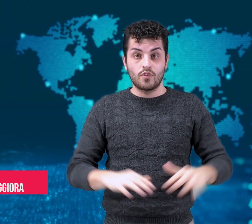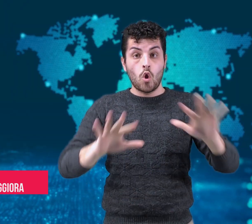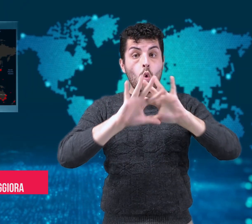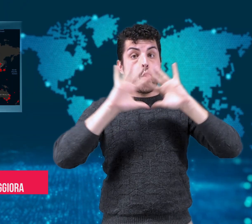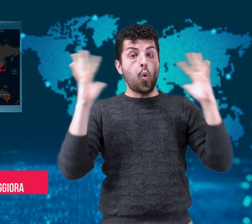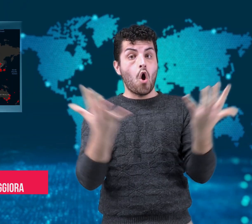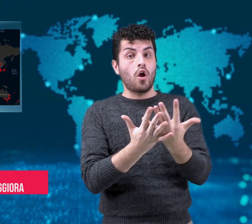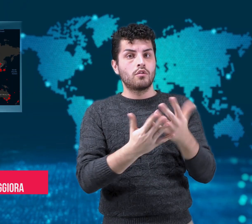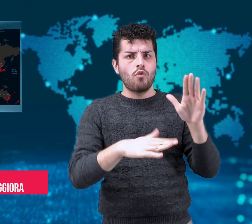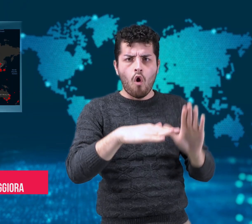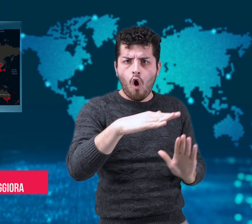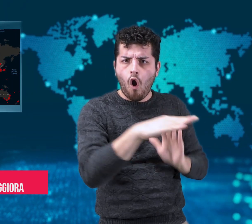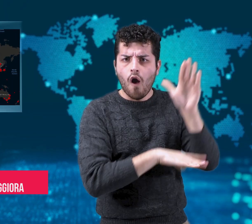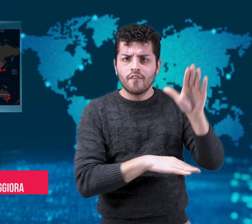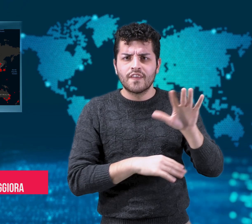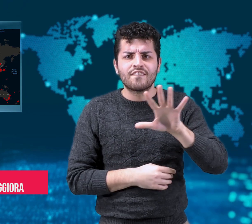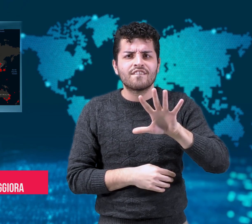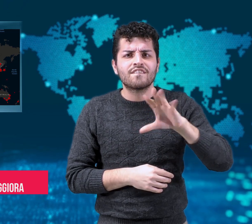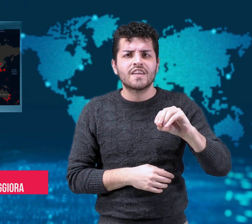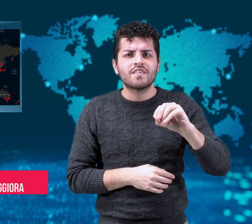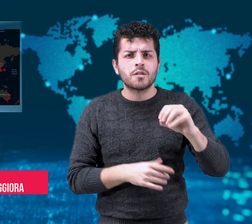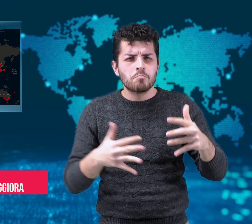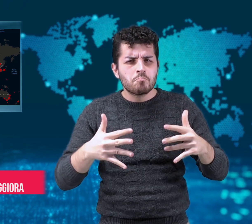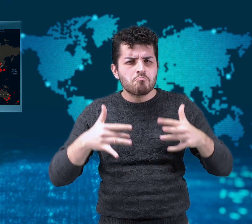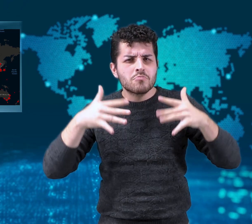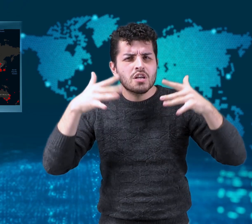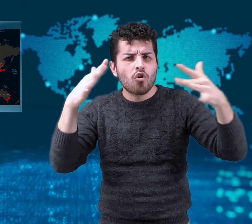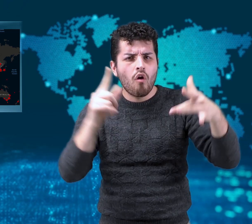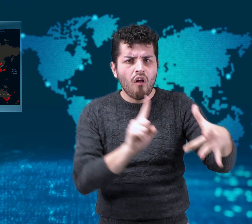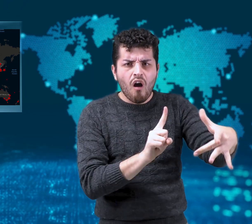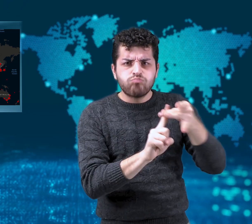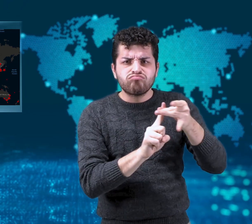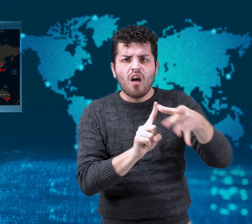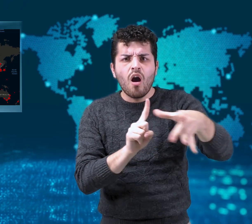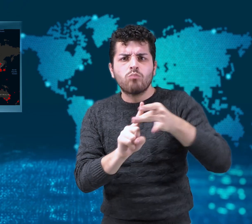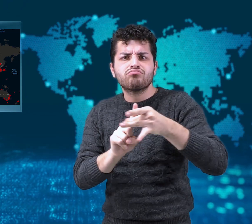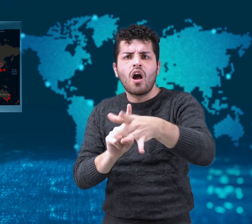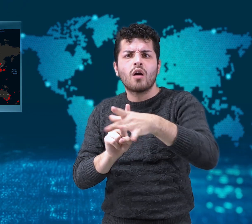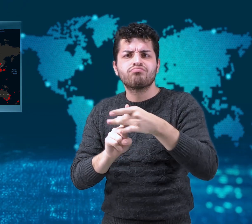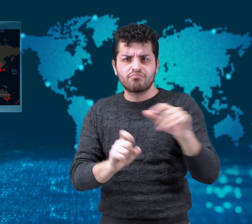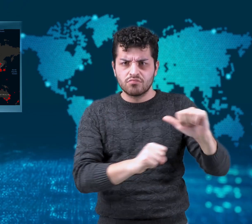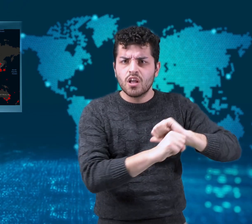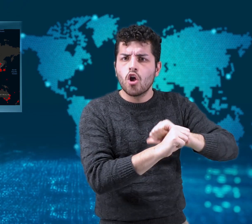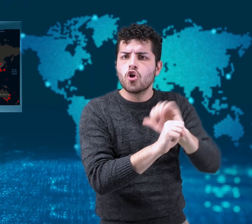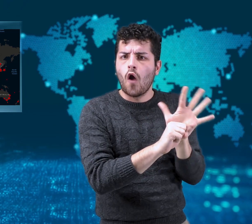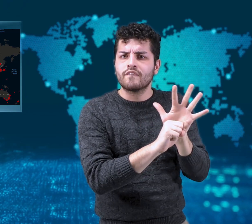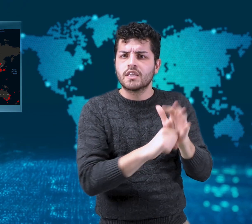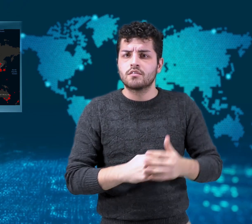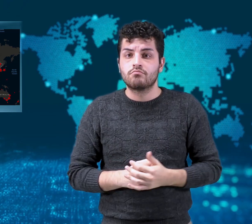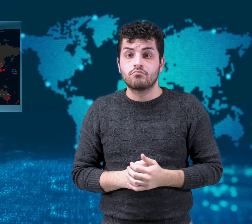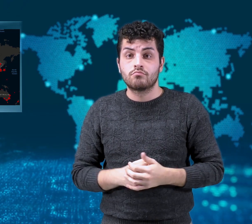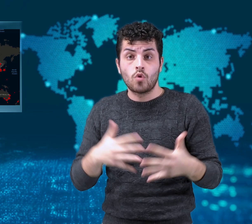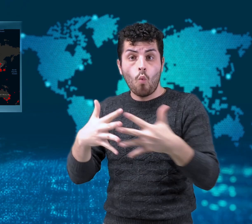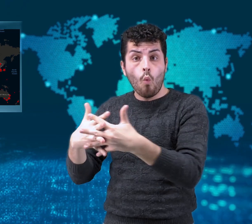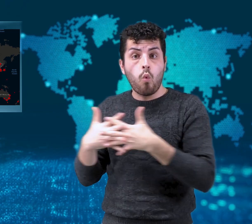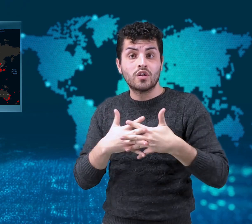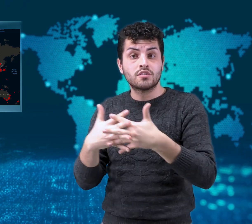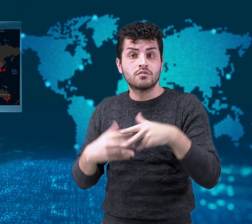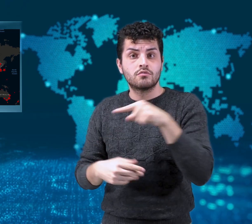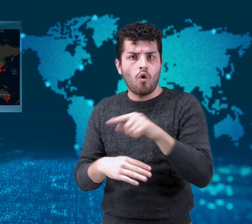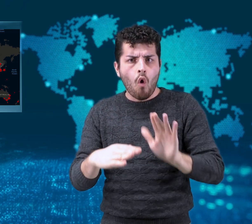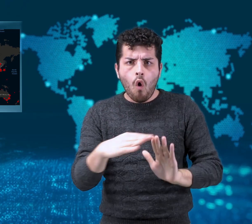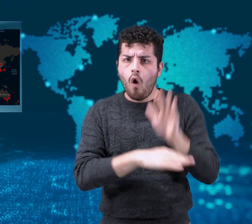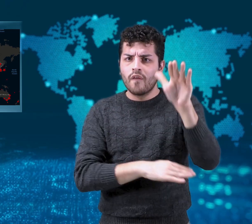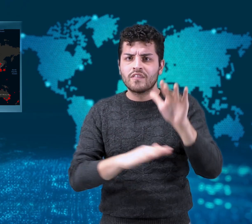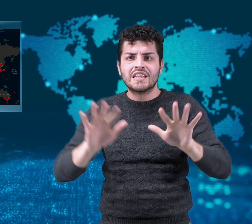[Nicola]: The world has surpassed 50 million cases of COVID-19.